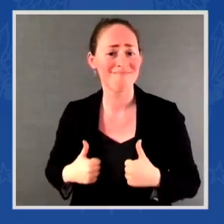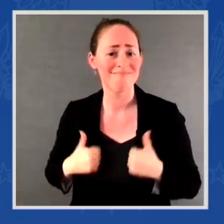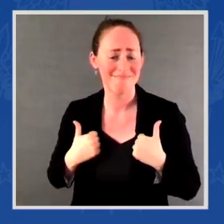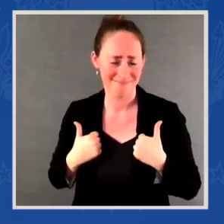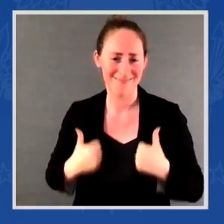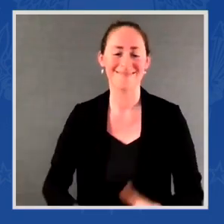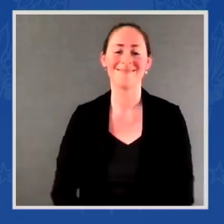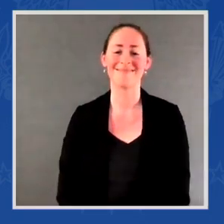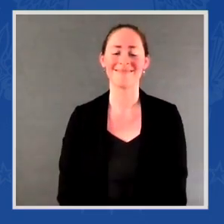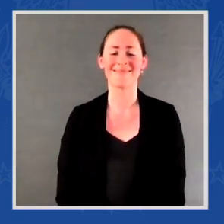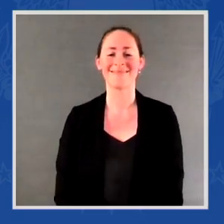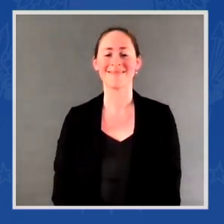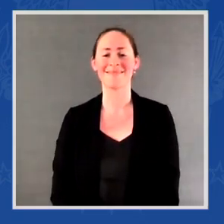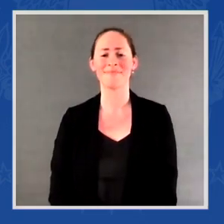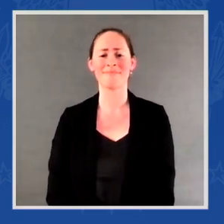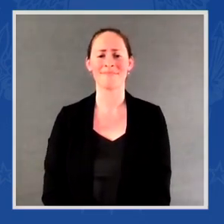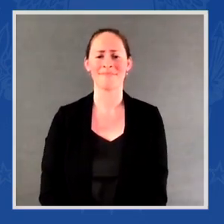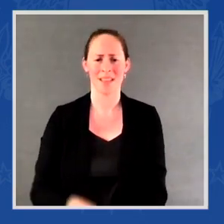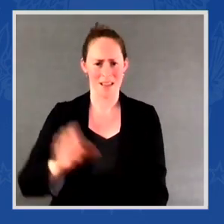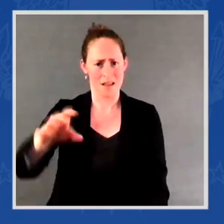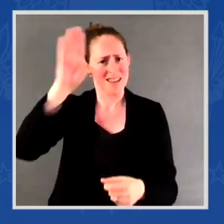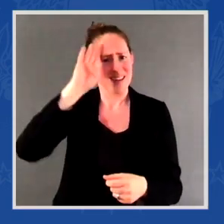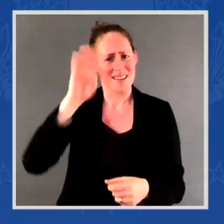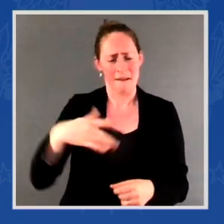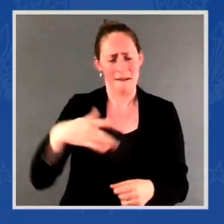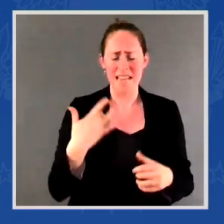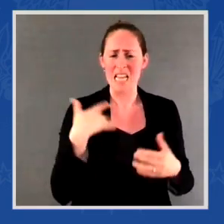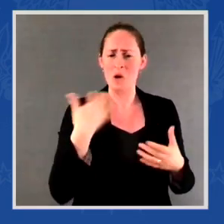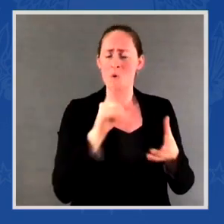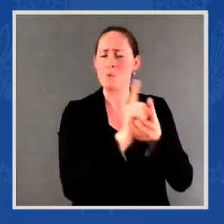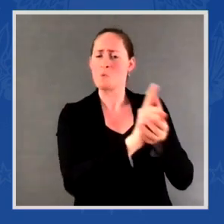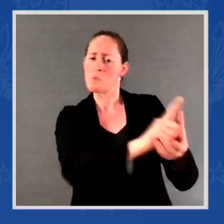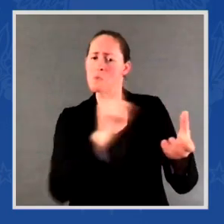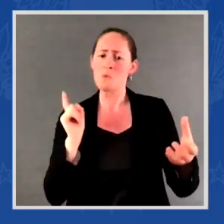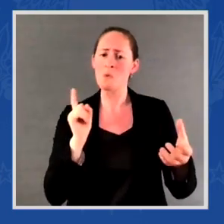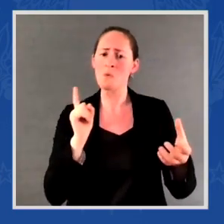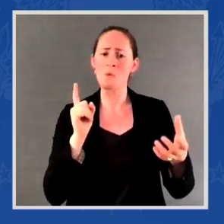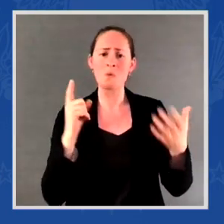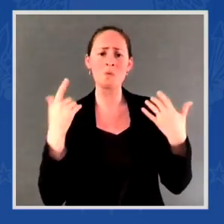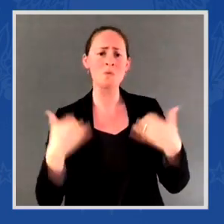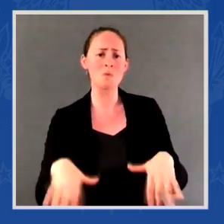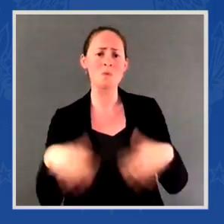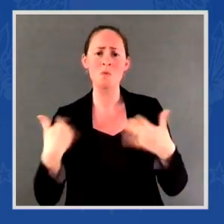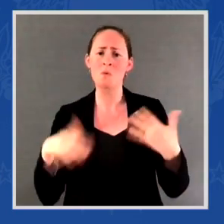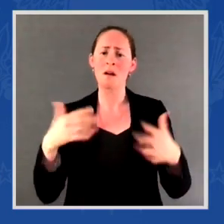I watched helpless as COVID-19 cases and brutality began to climb in North Carolina,